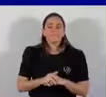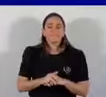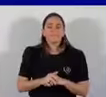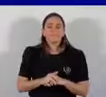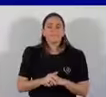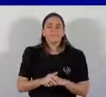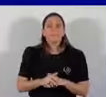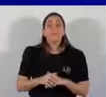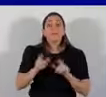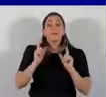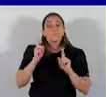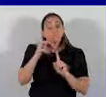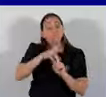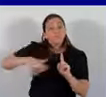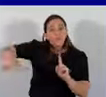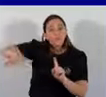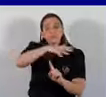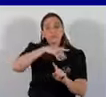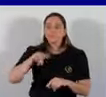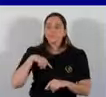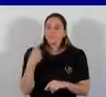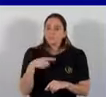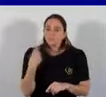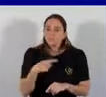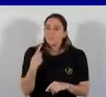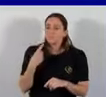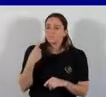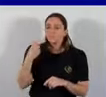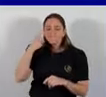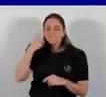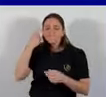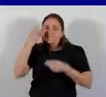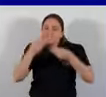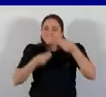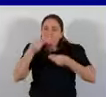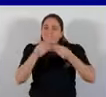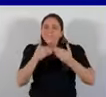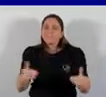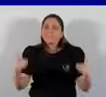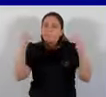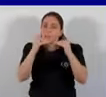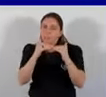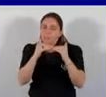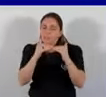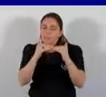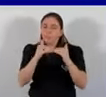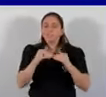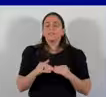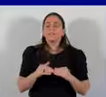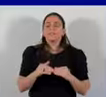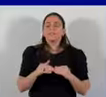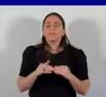In fact, in that context Where we have gained fiscal balance